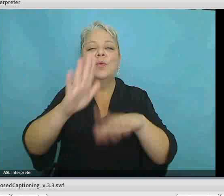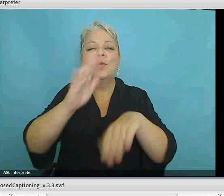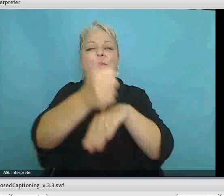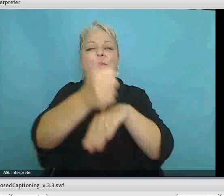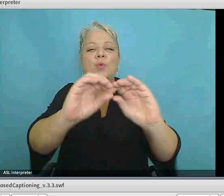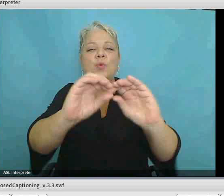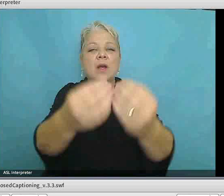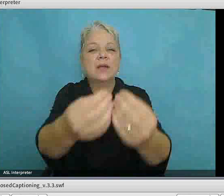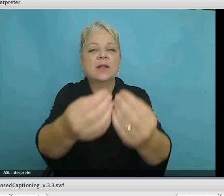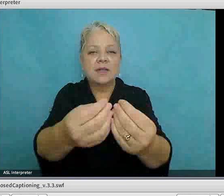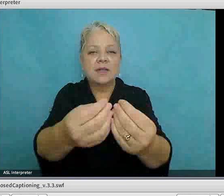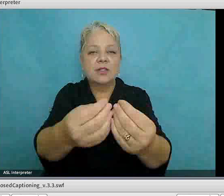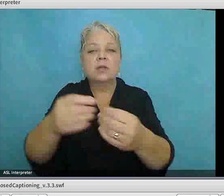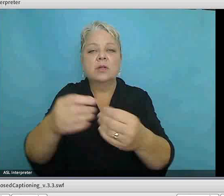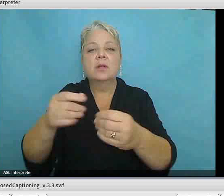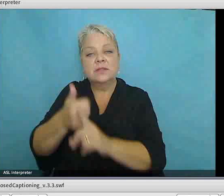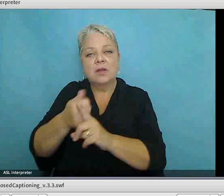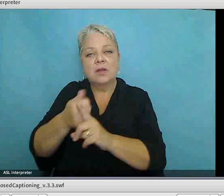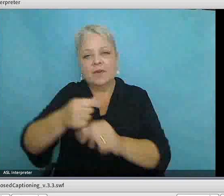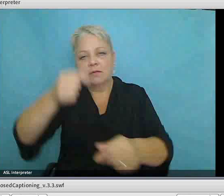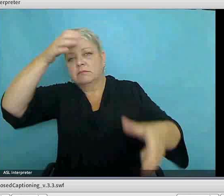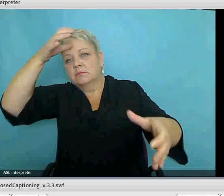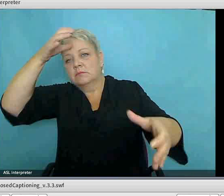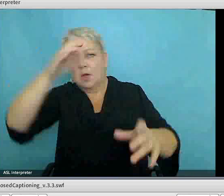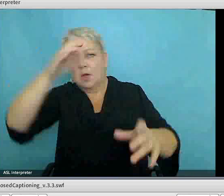in the enrollee's disability and LTS needs.